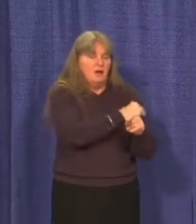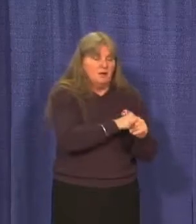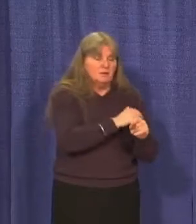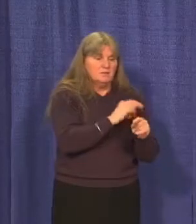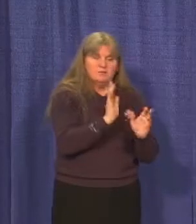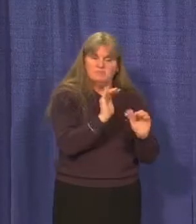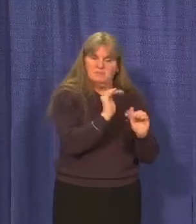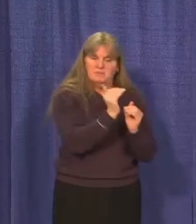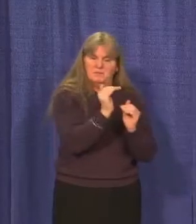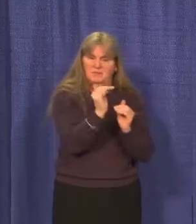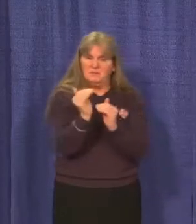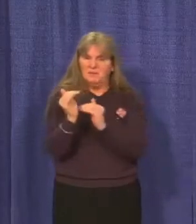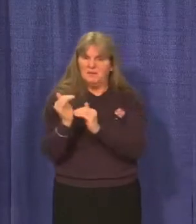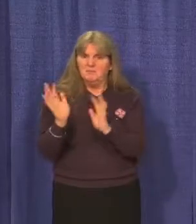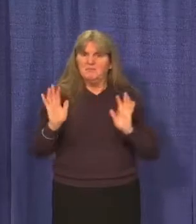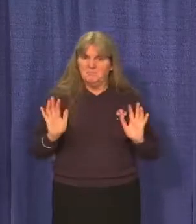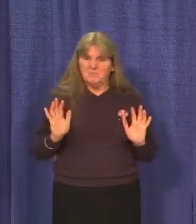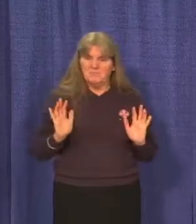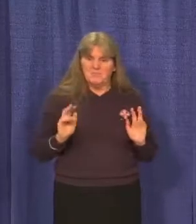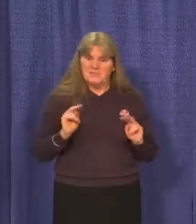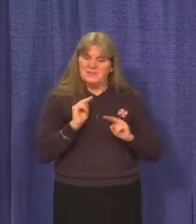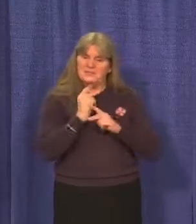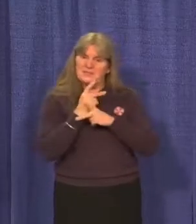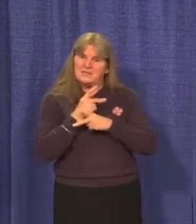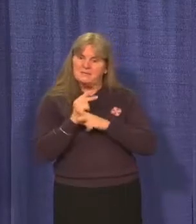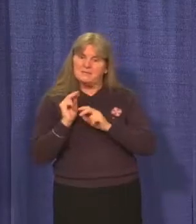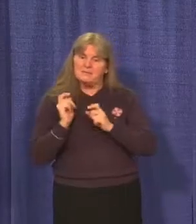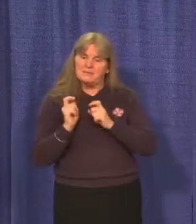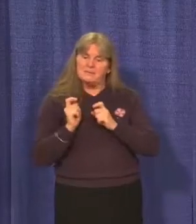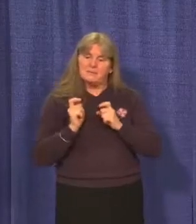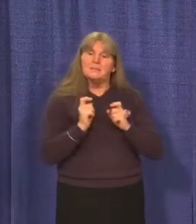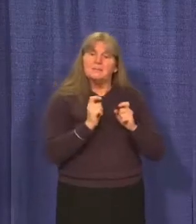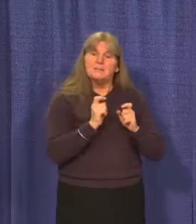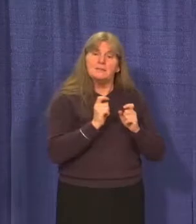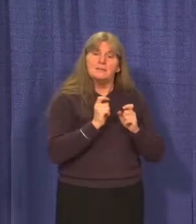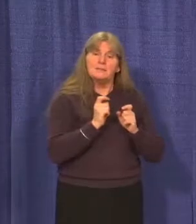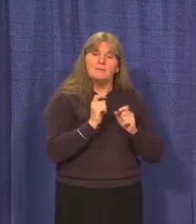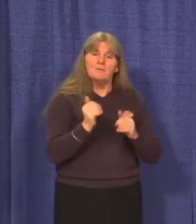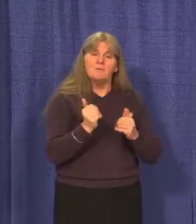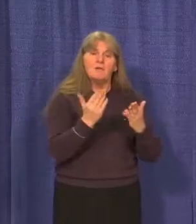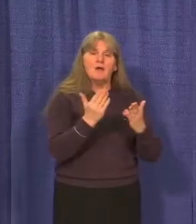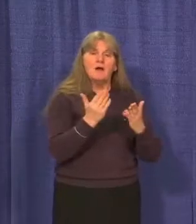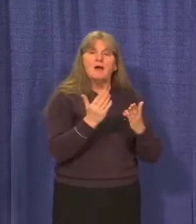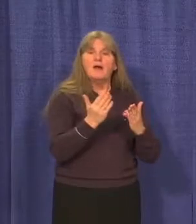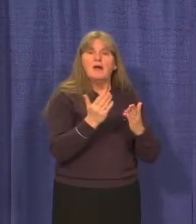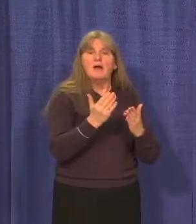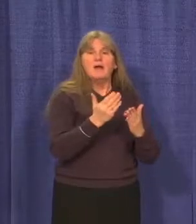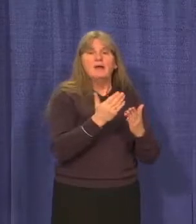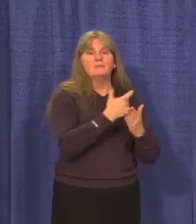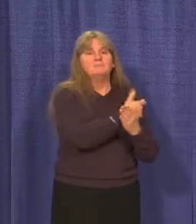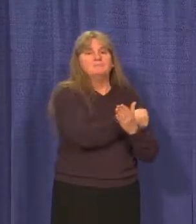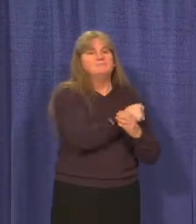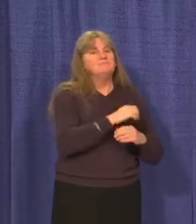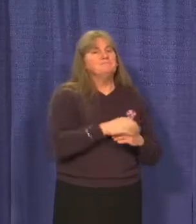hospital as of today is doing a great job and how they are giving vaccine to their own front-line staff.